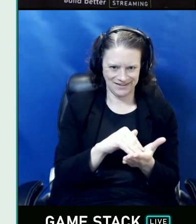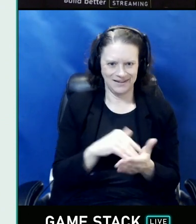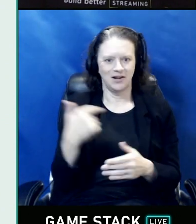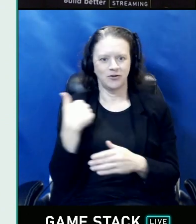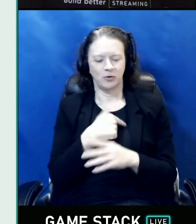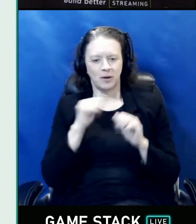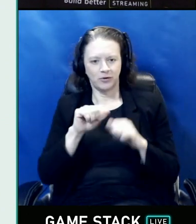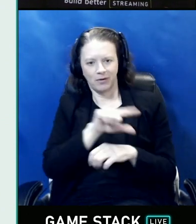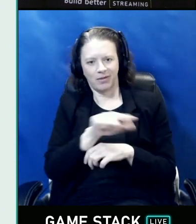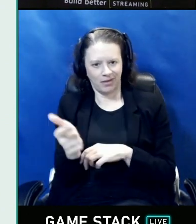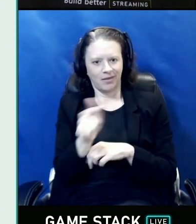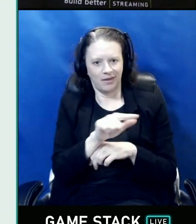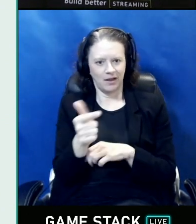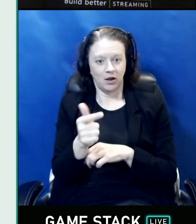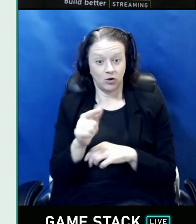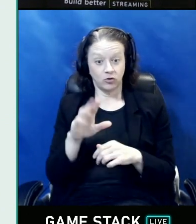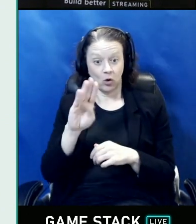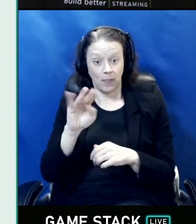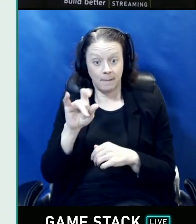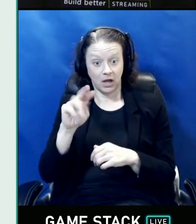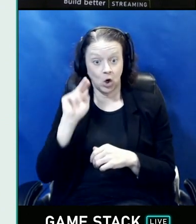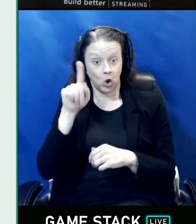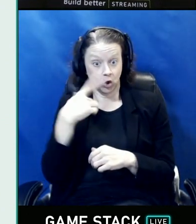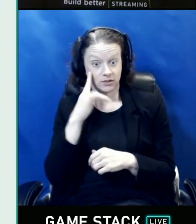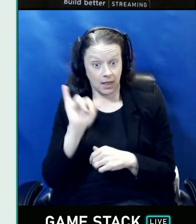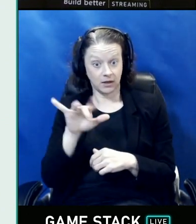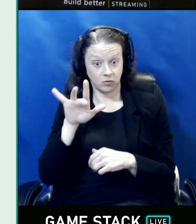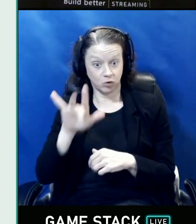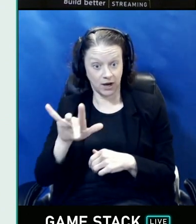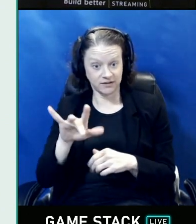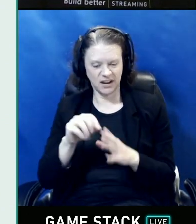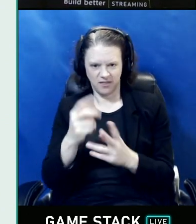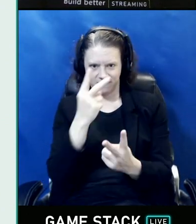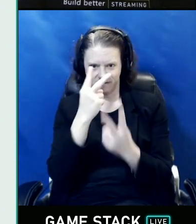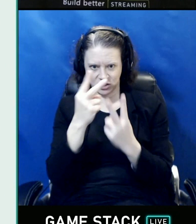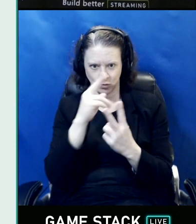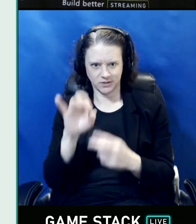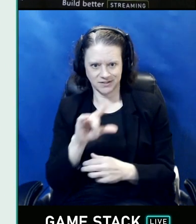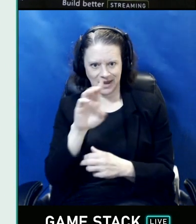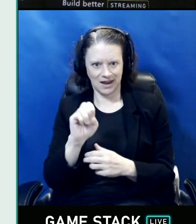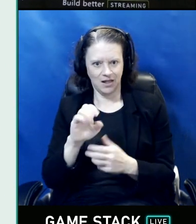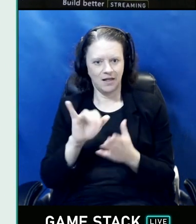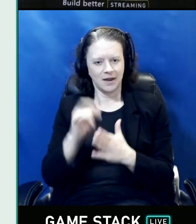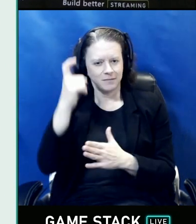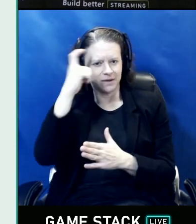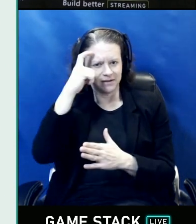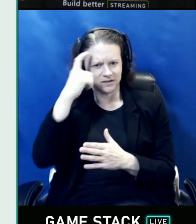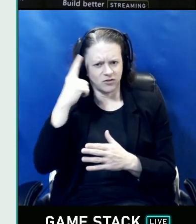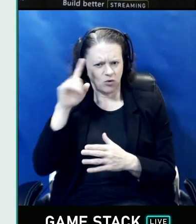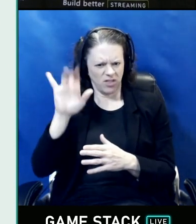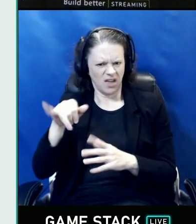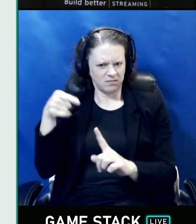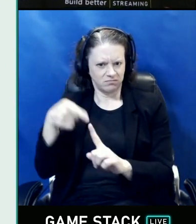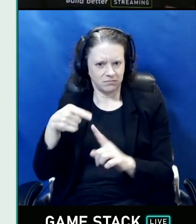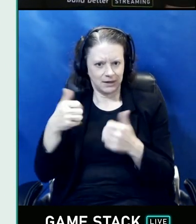button looks like it's being pressed in the visual style that makes the most sense for the game.